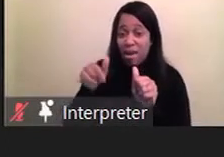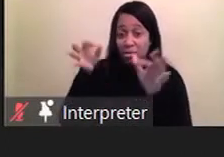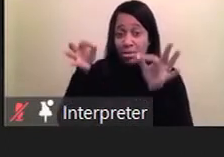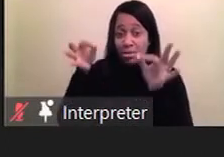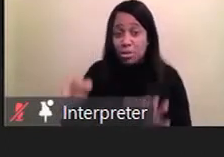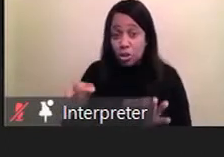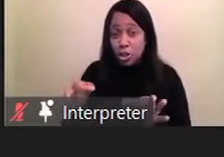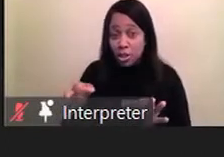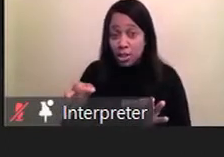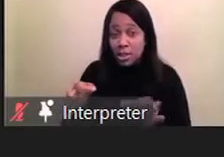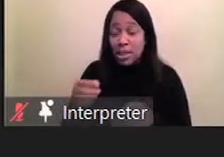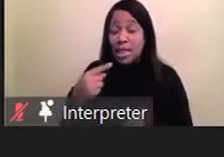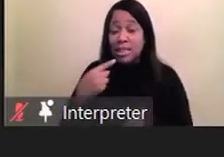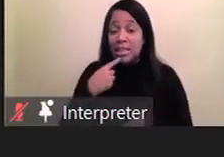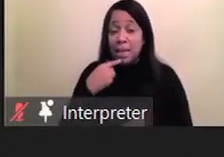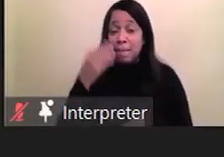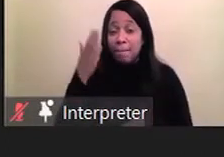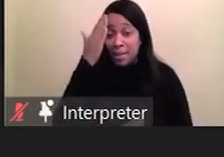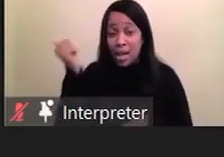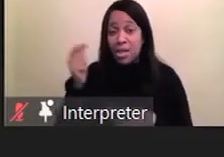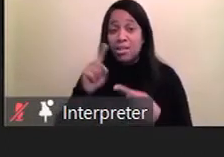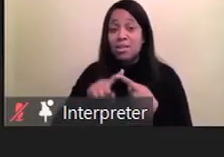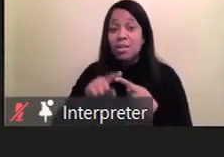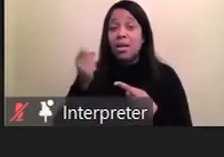it was unreasonable because there were 46,000 of them.